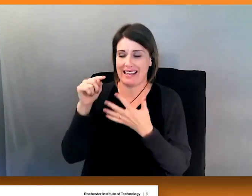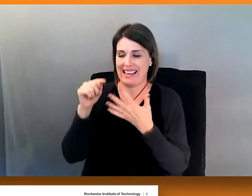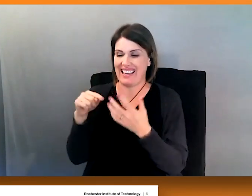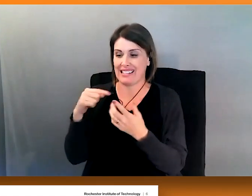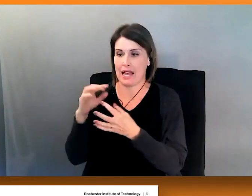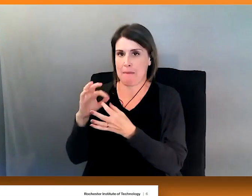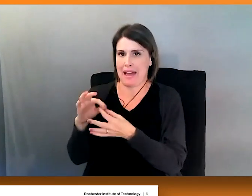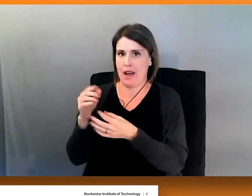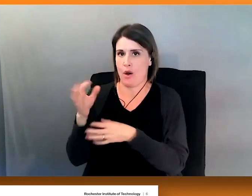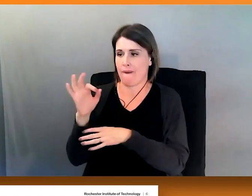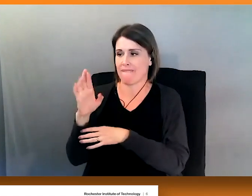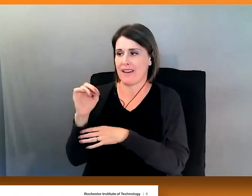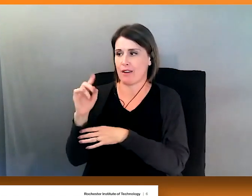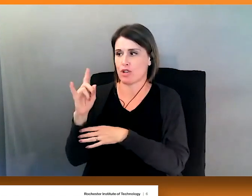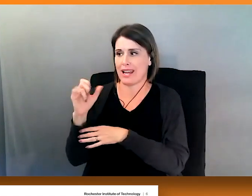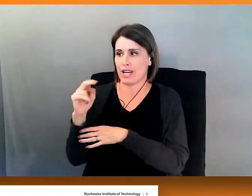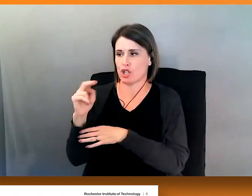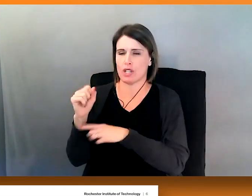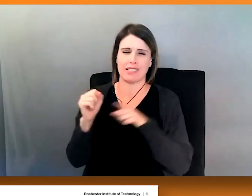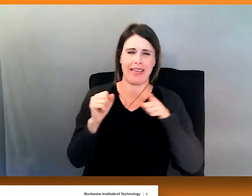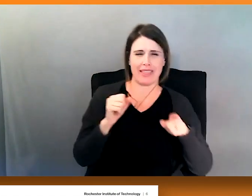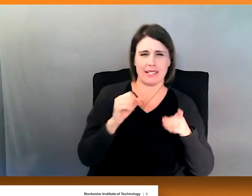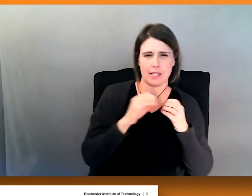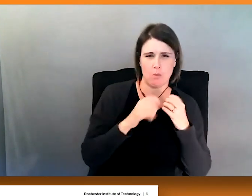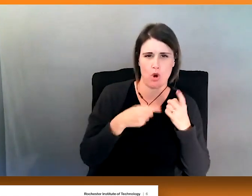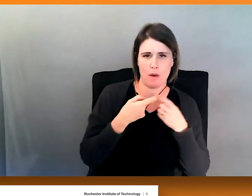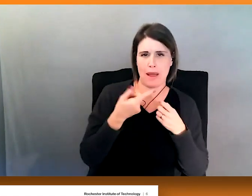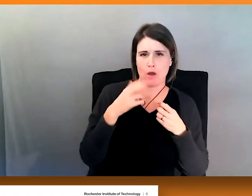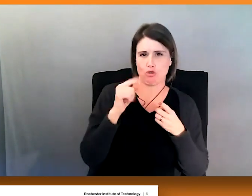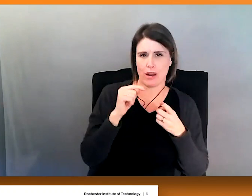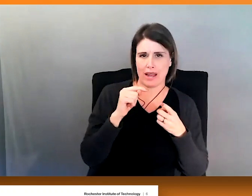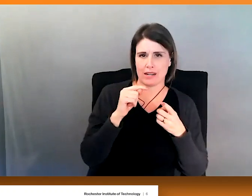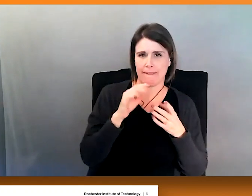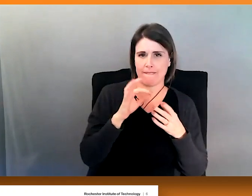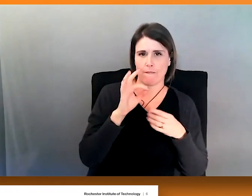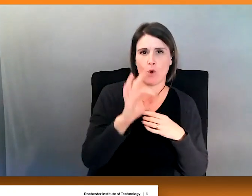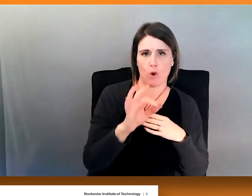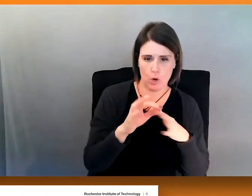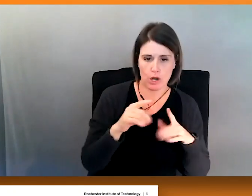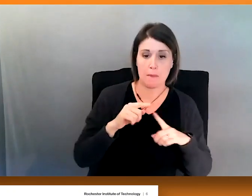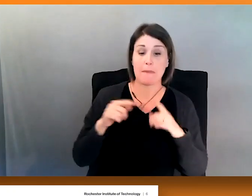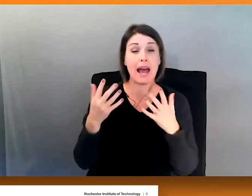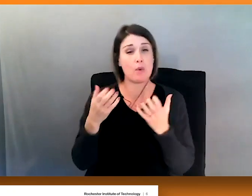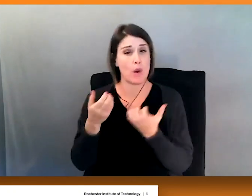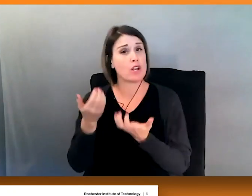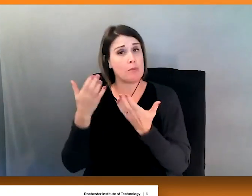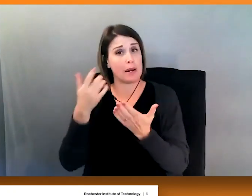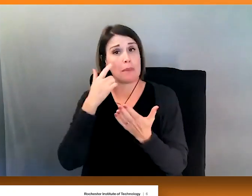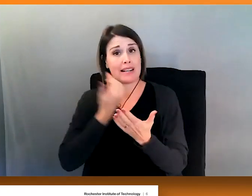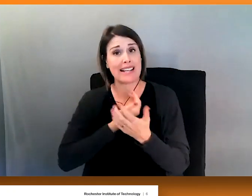about GrantForward, but I did want to bring this up because our Foundations Department here at RIT,